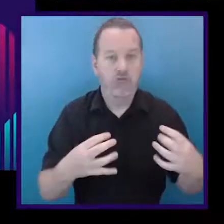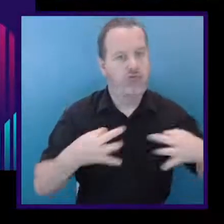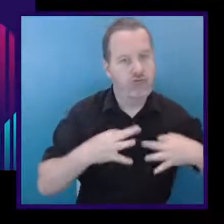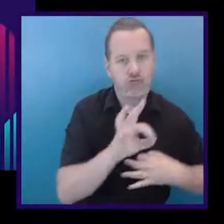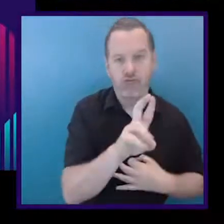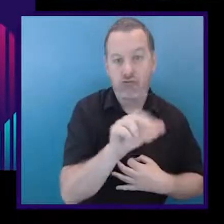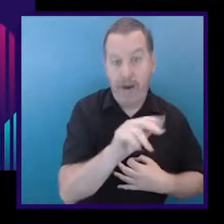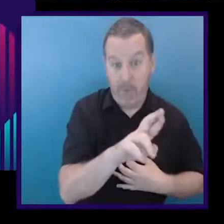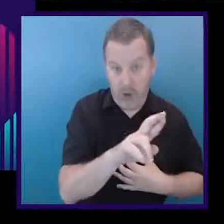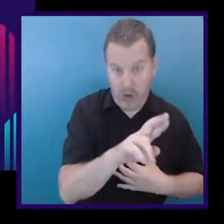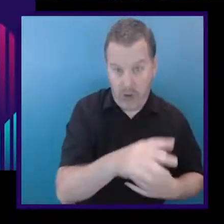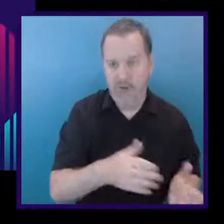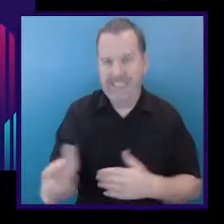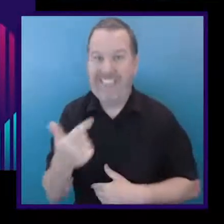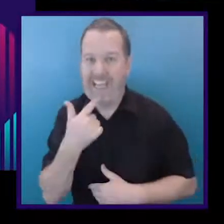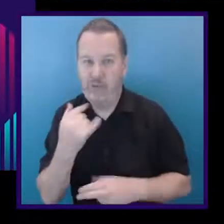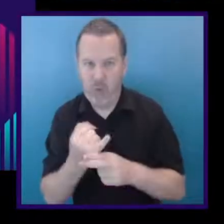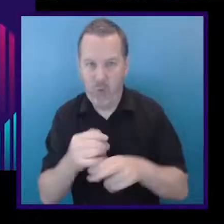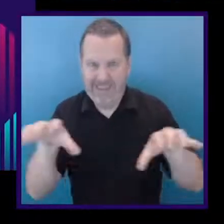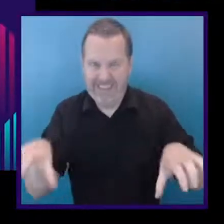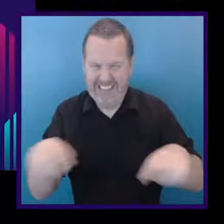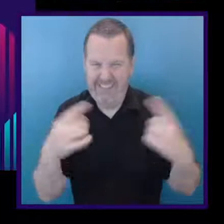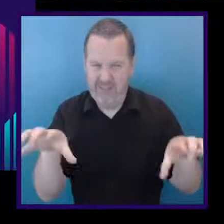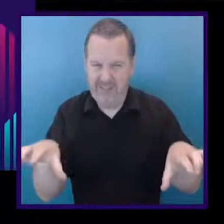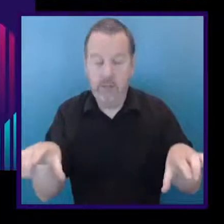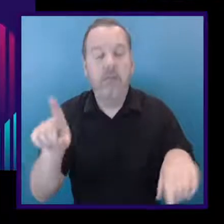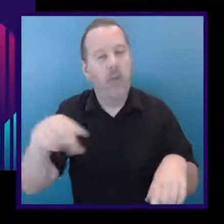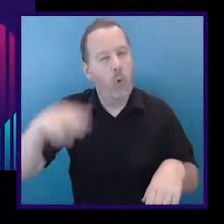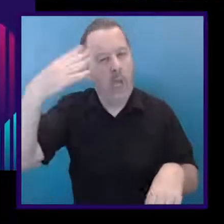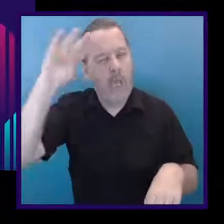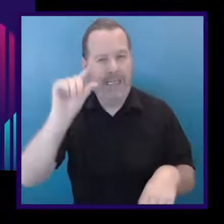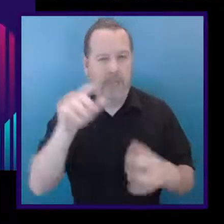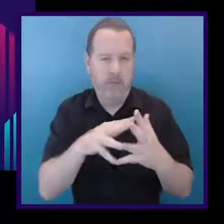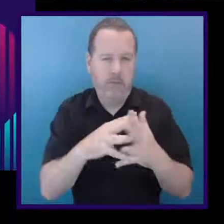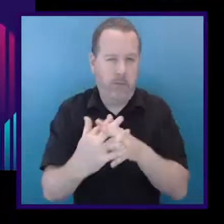so Northern Ireland has quite a complex system of school management, and we have allocated